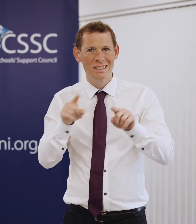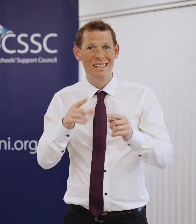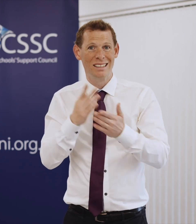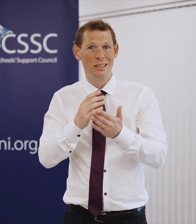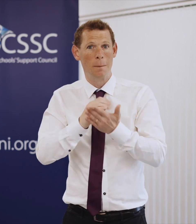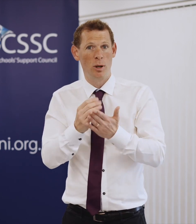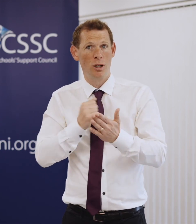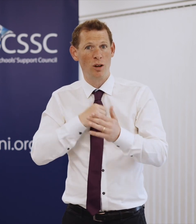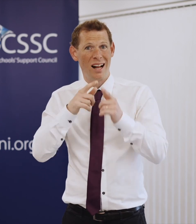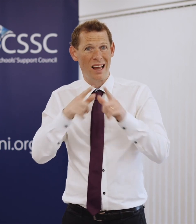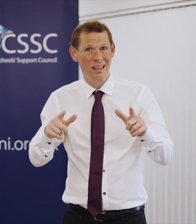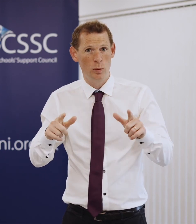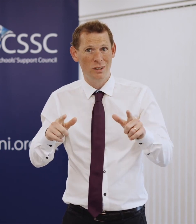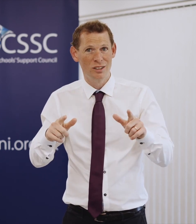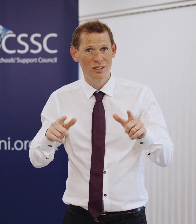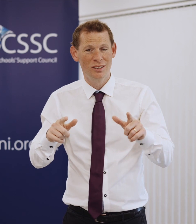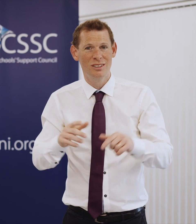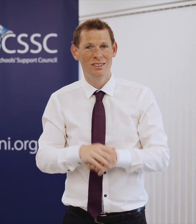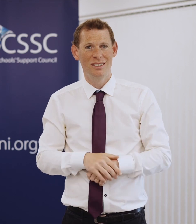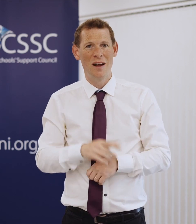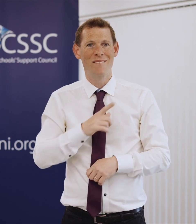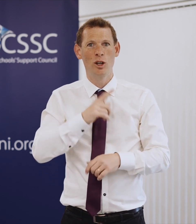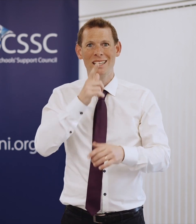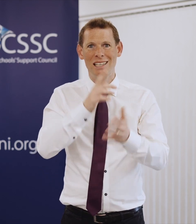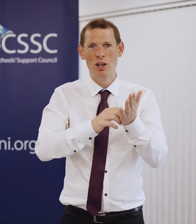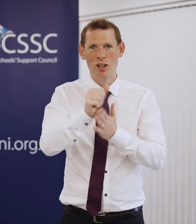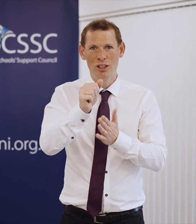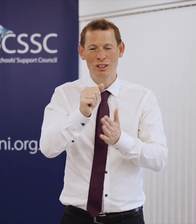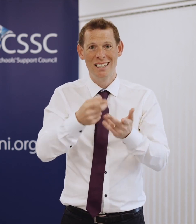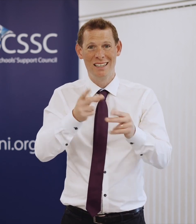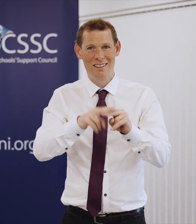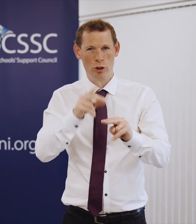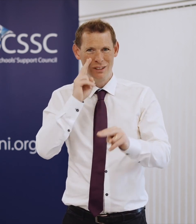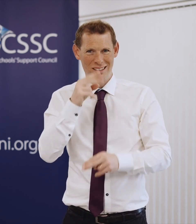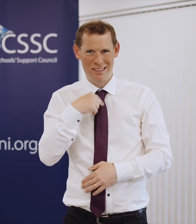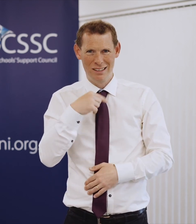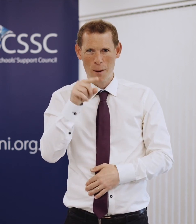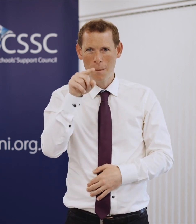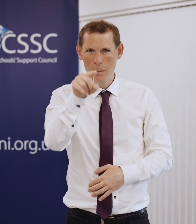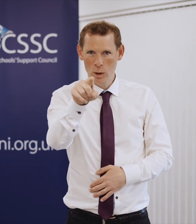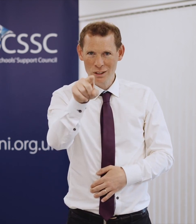So pointing is very much part of our language. I know in hearing culture, if you see someone